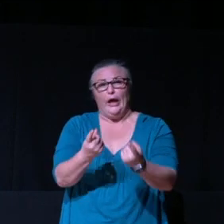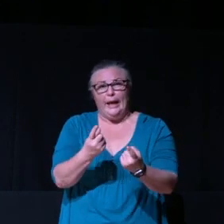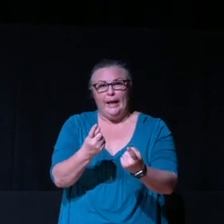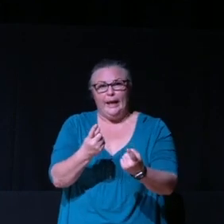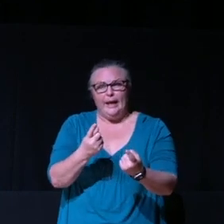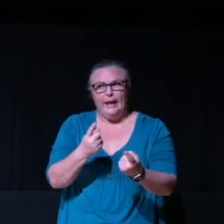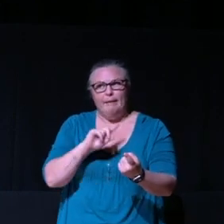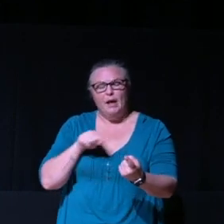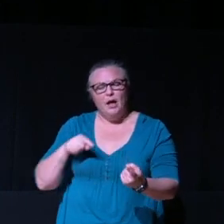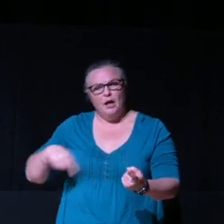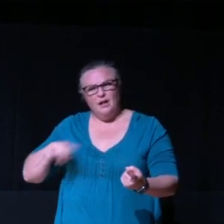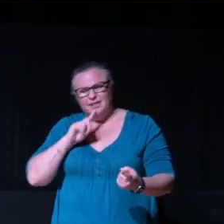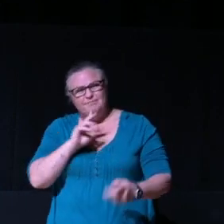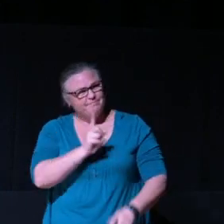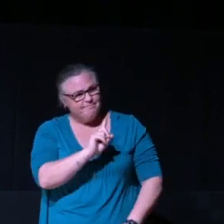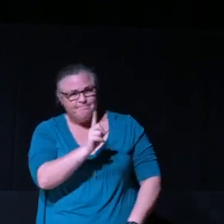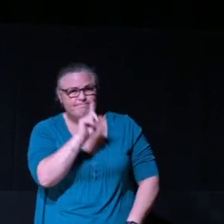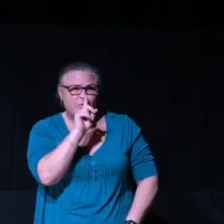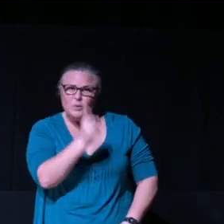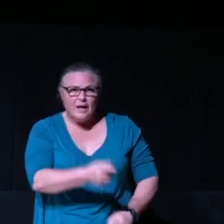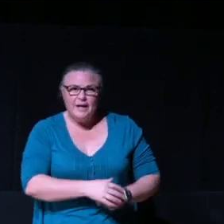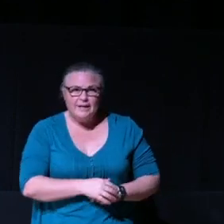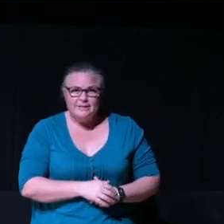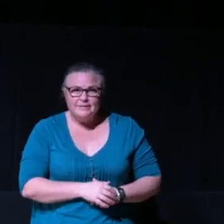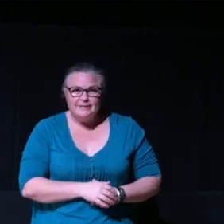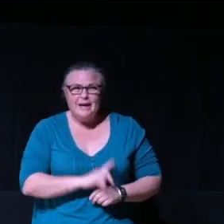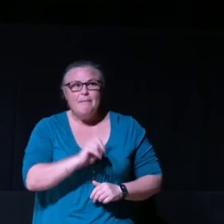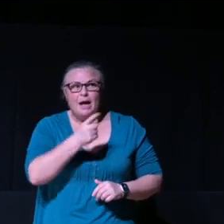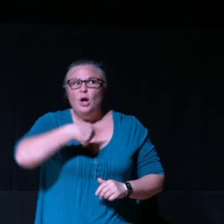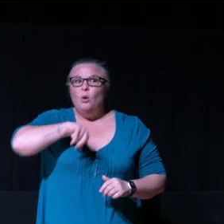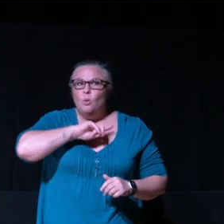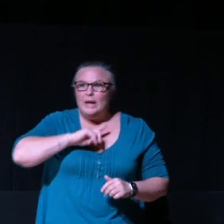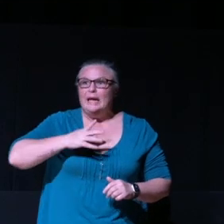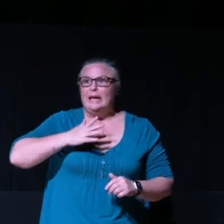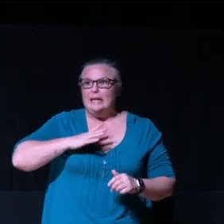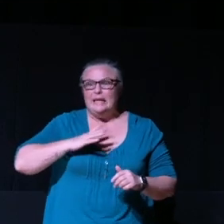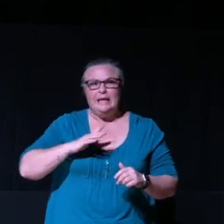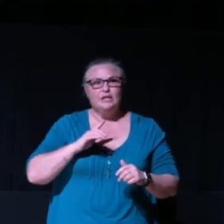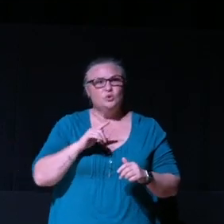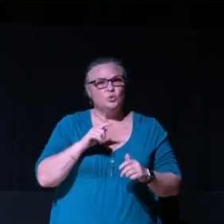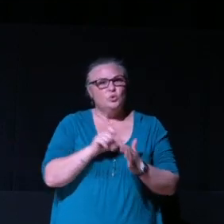that we need to go a few steps further than that and that inclusion is not just about tokenism.